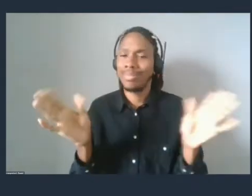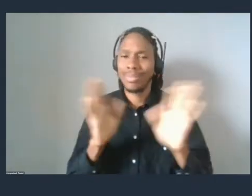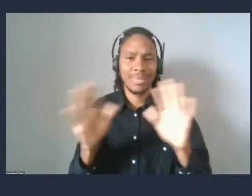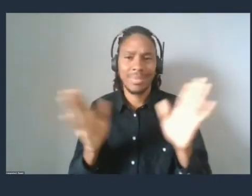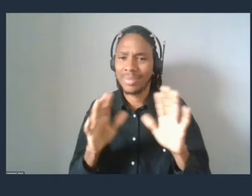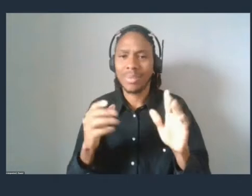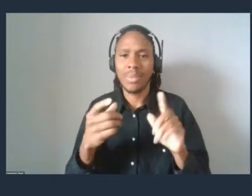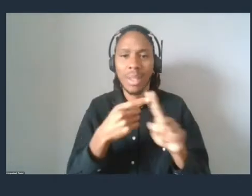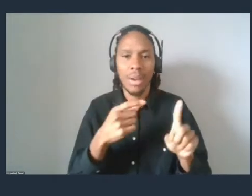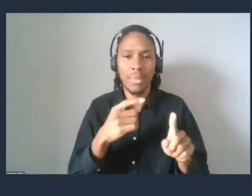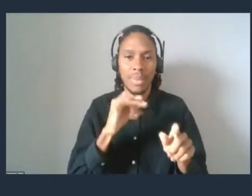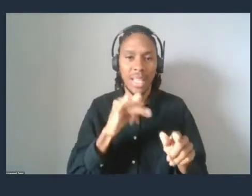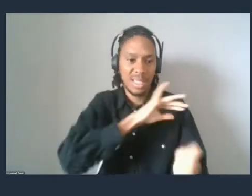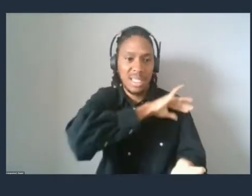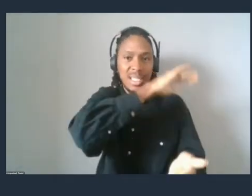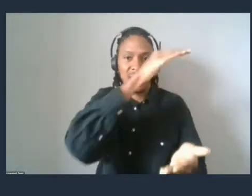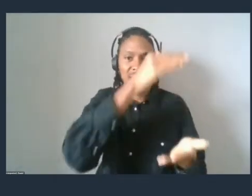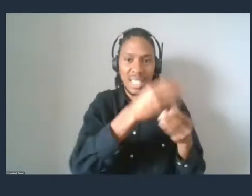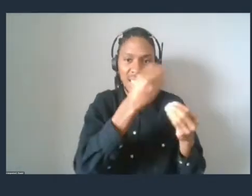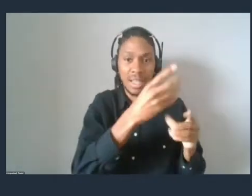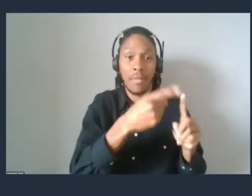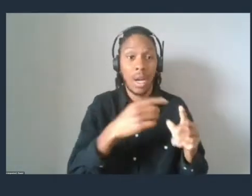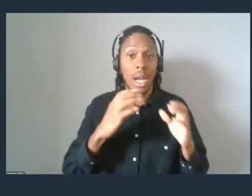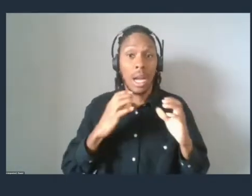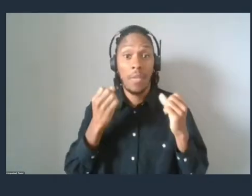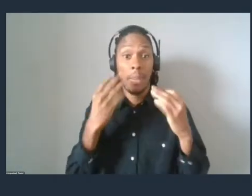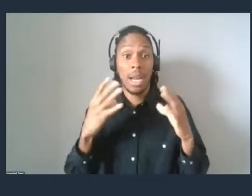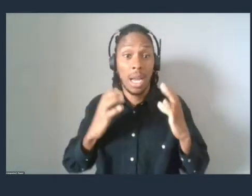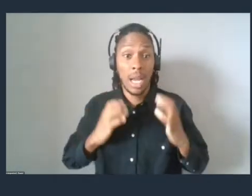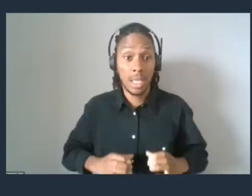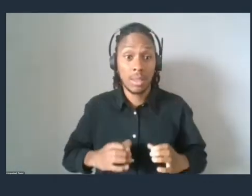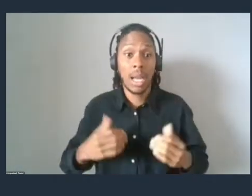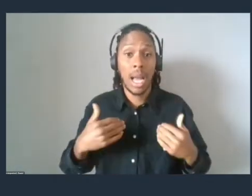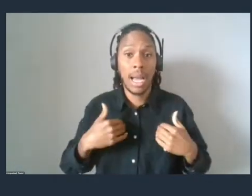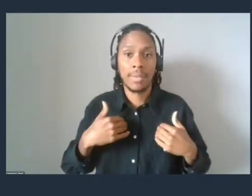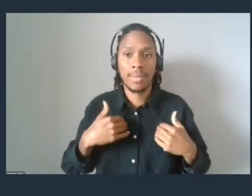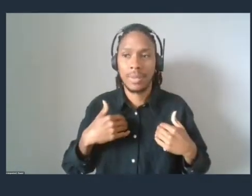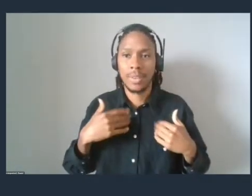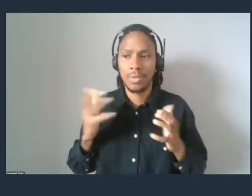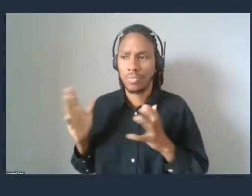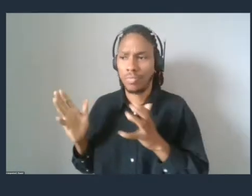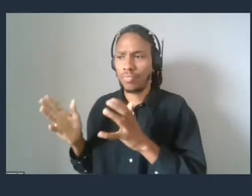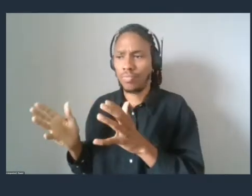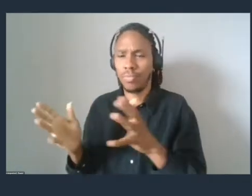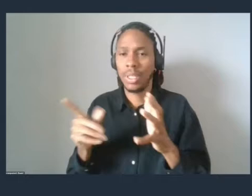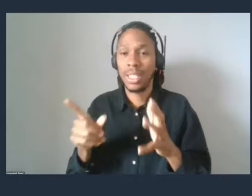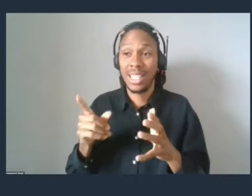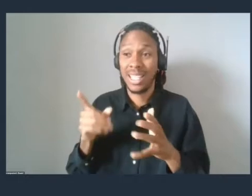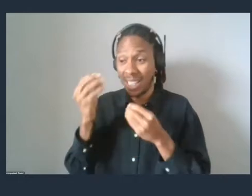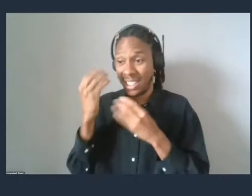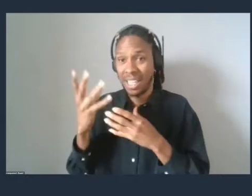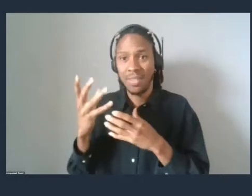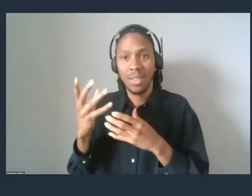that you have. For many of our customers that I talk to, the data that they hold is really the crown jewels of the organization.